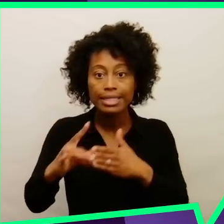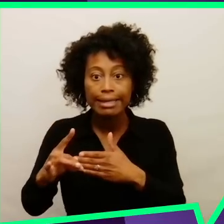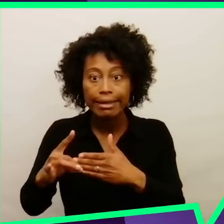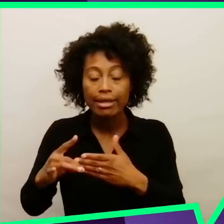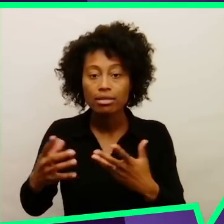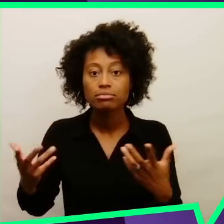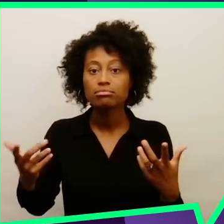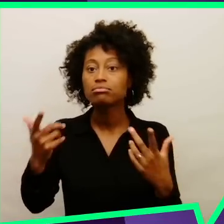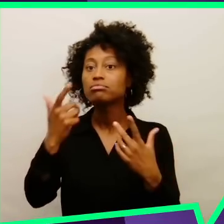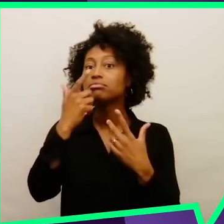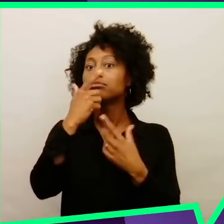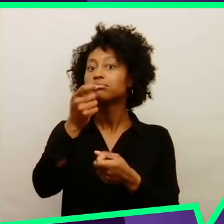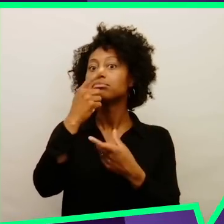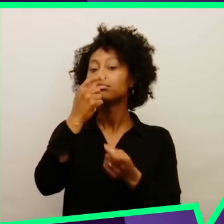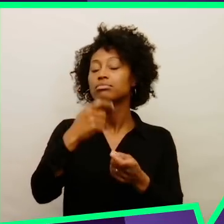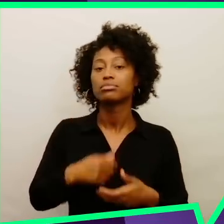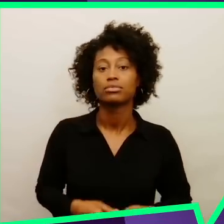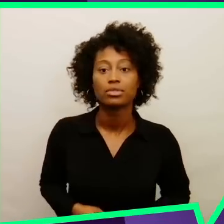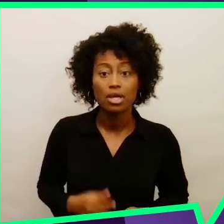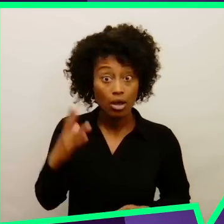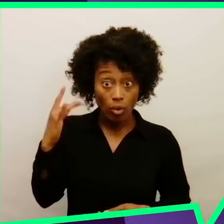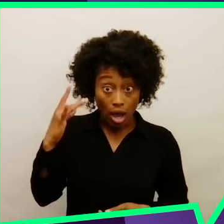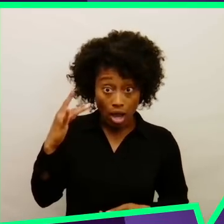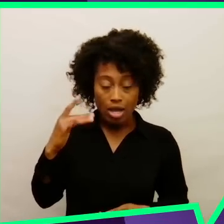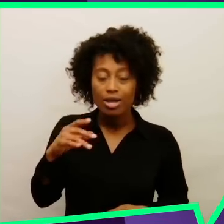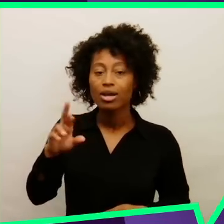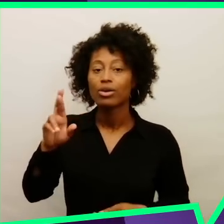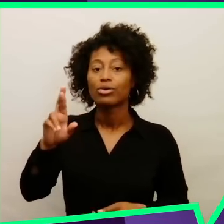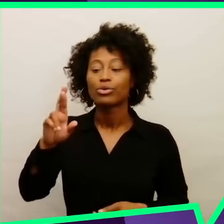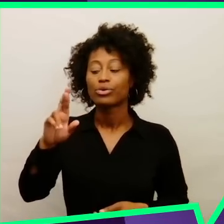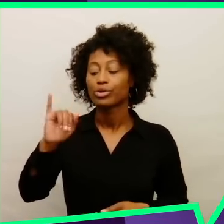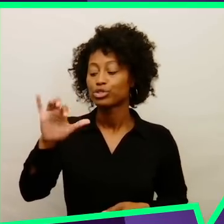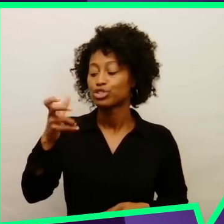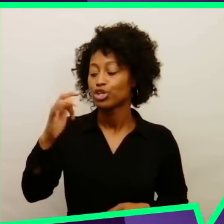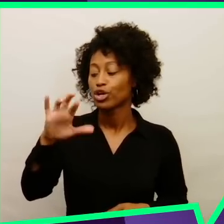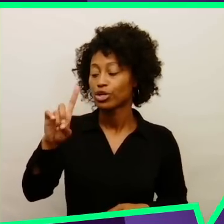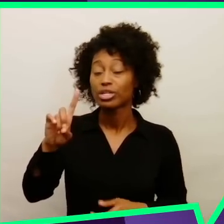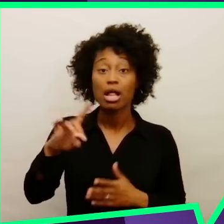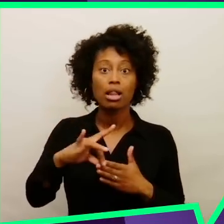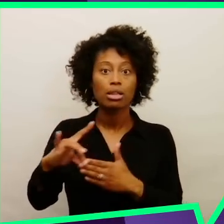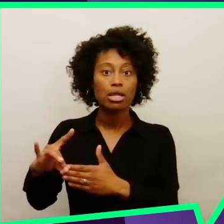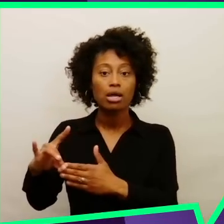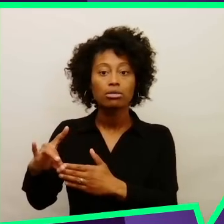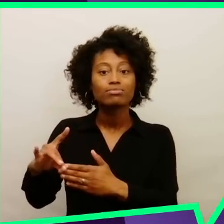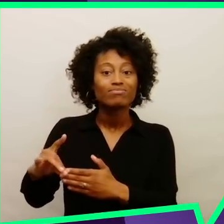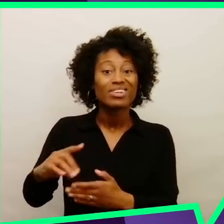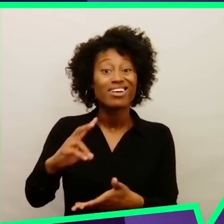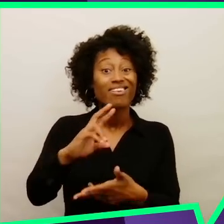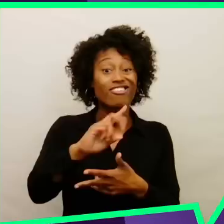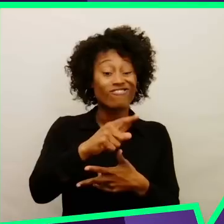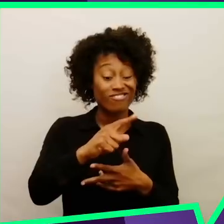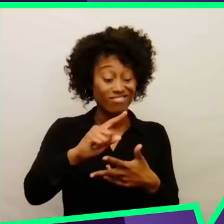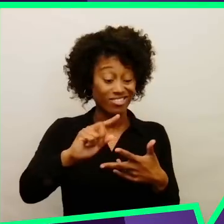You know why that's interesting, Lily? It's because Richard has been the one that's been in the lead for the last couple races.